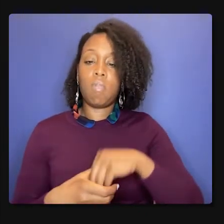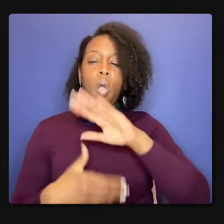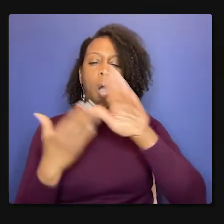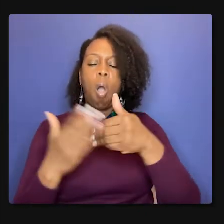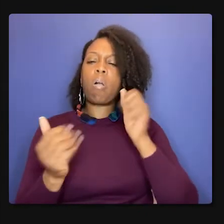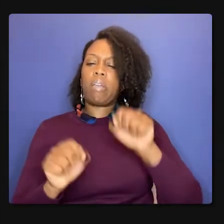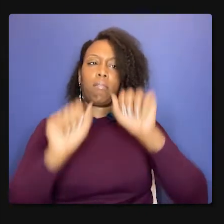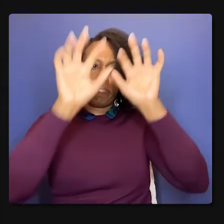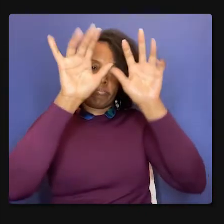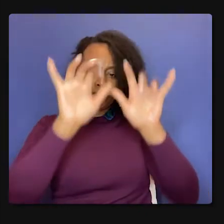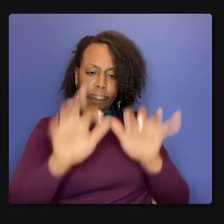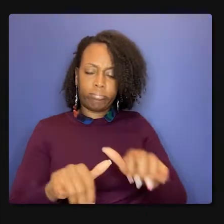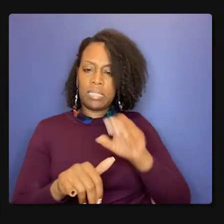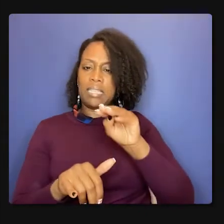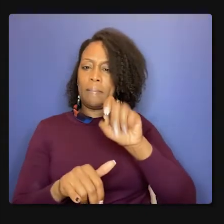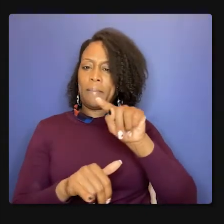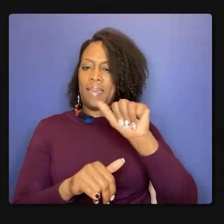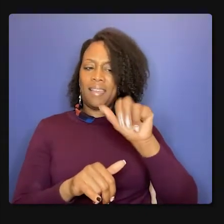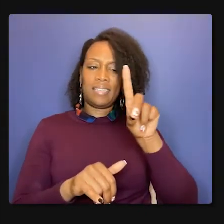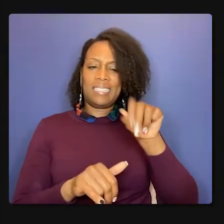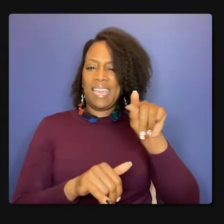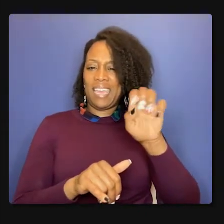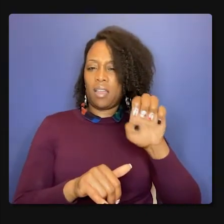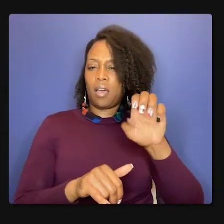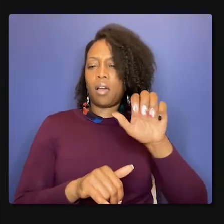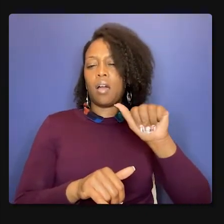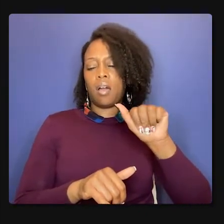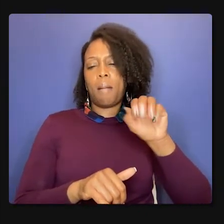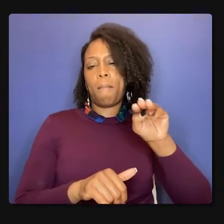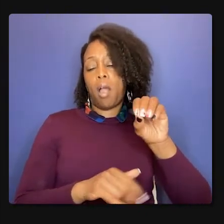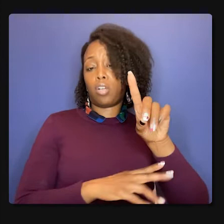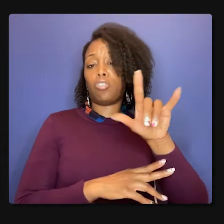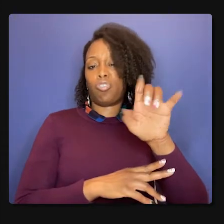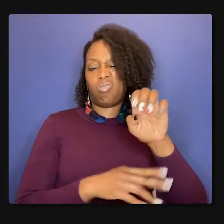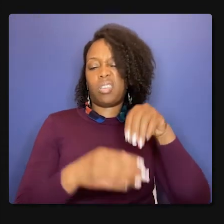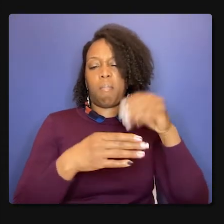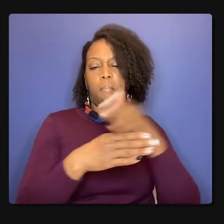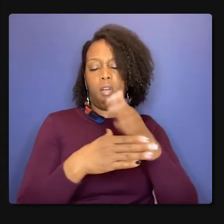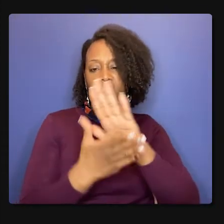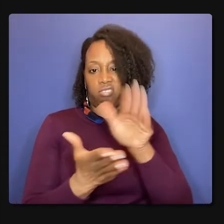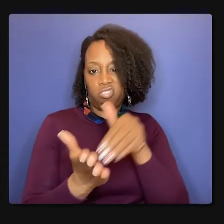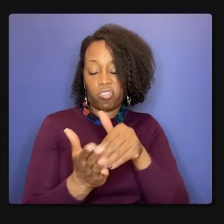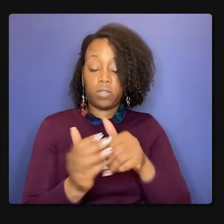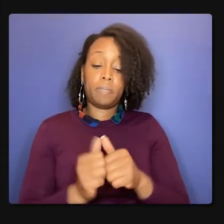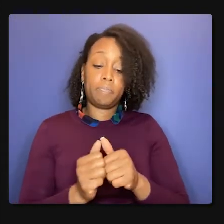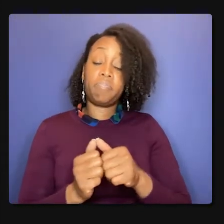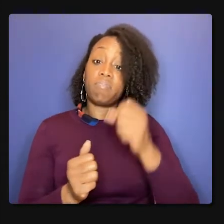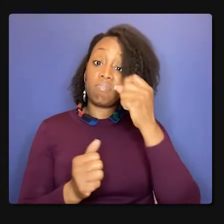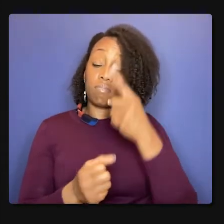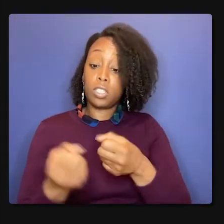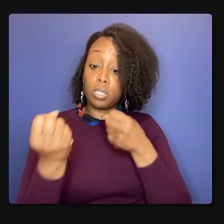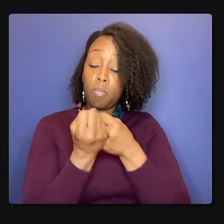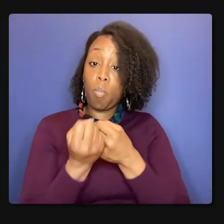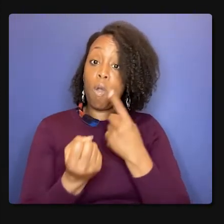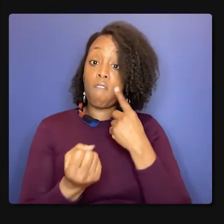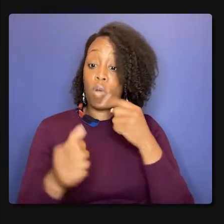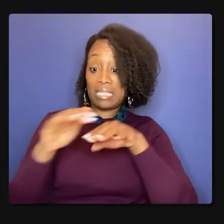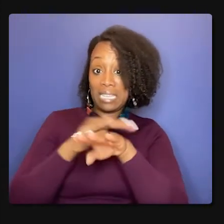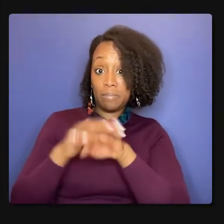to fill out in the Gaming Metadata module within Partner Center. And while declaring support for accessibility capabilities